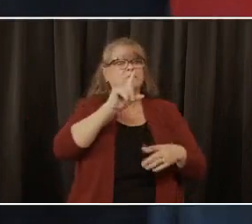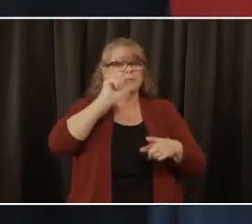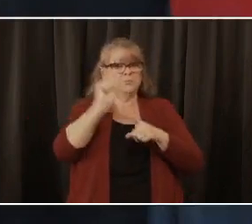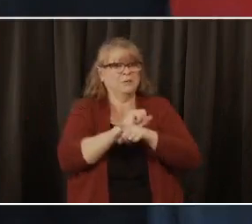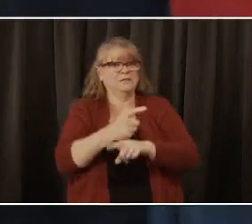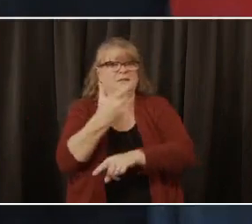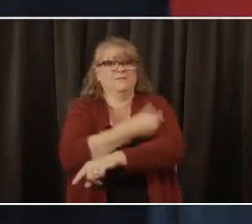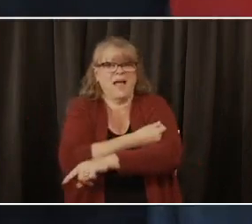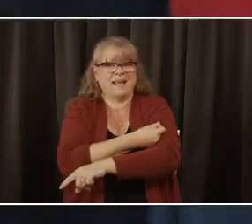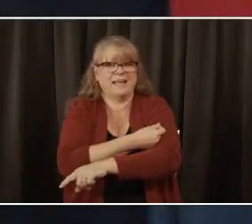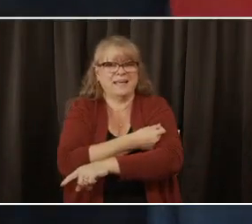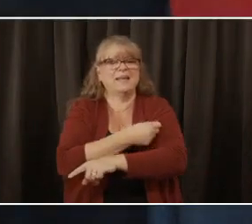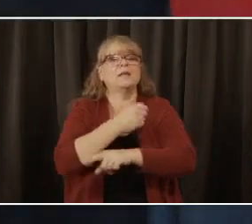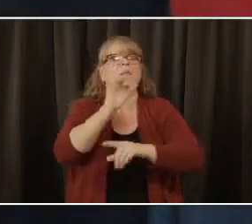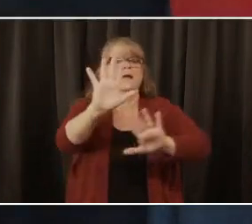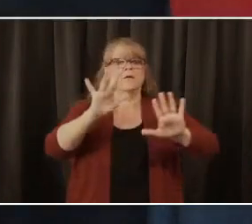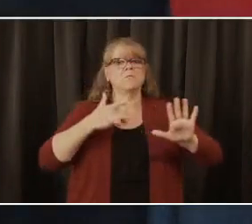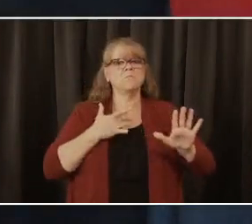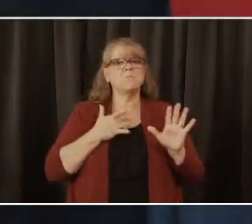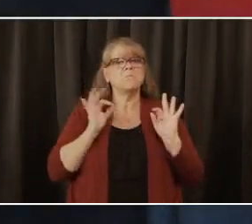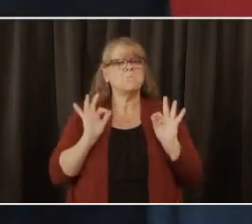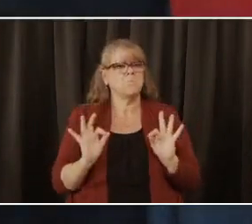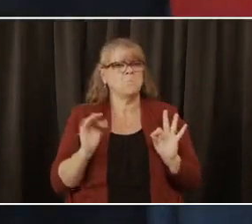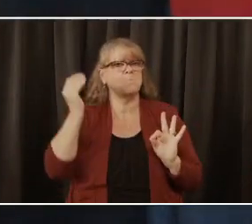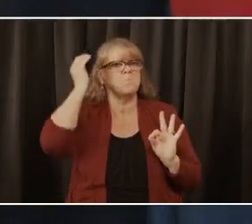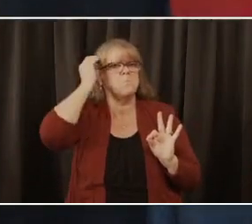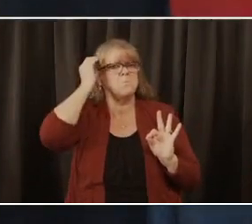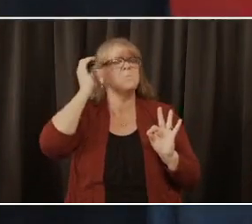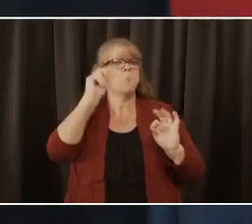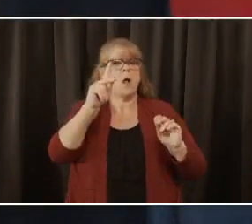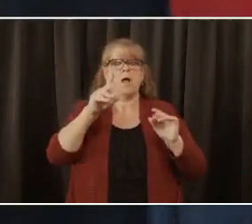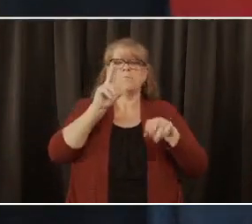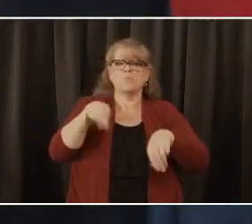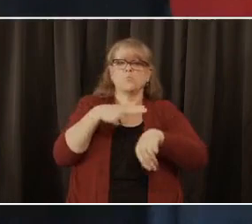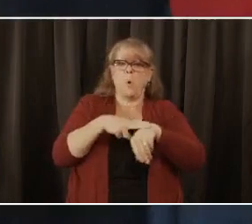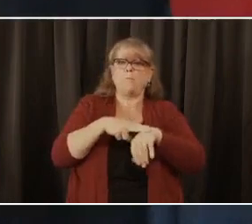do a lot more of your normal activities, but if you haven't been vaccinated and are vulnerable